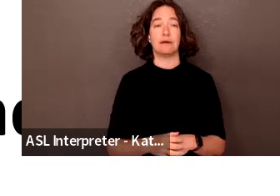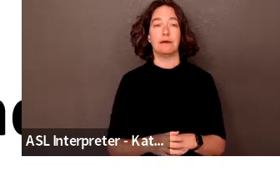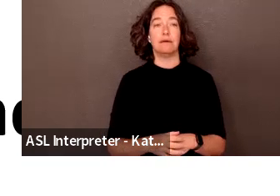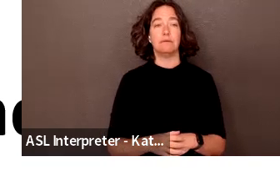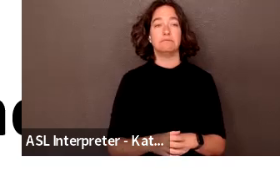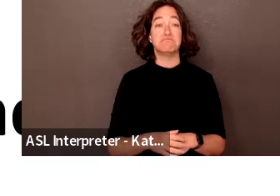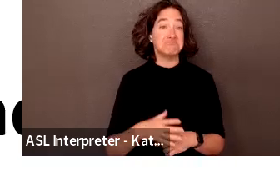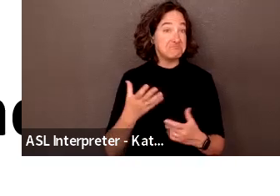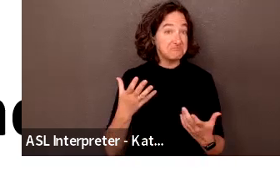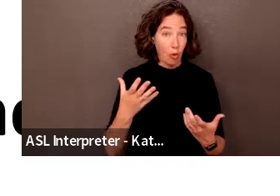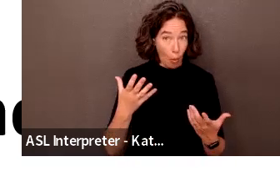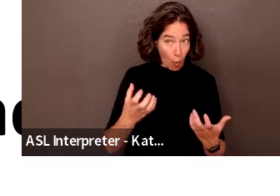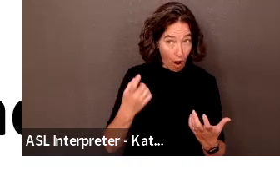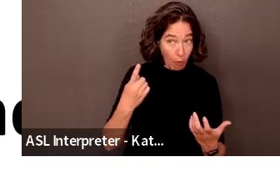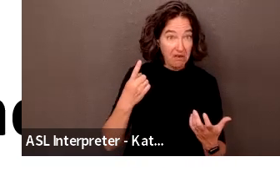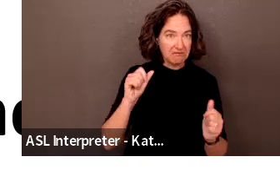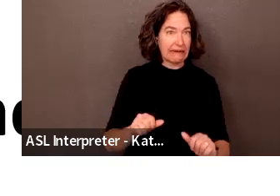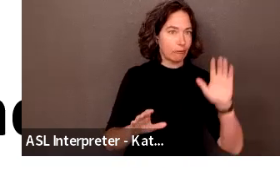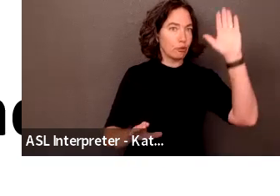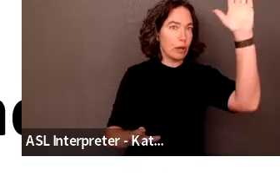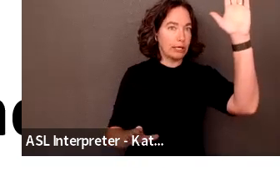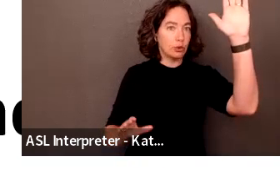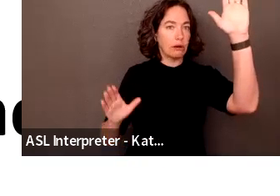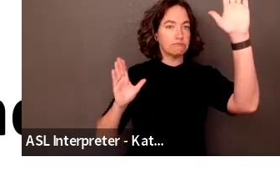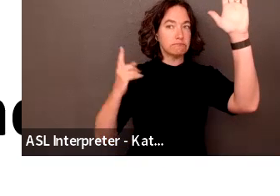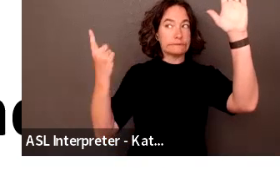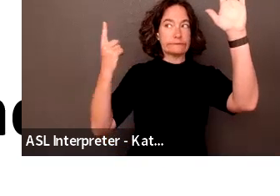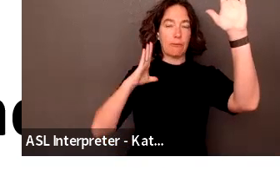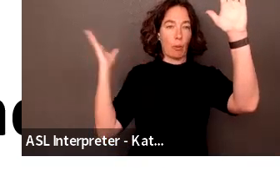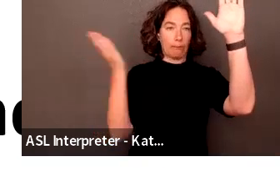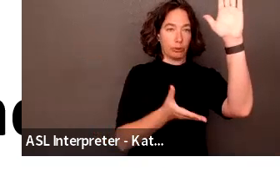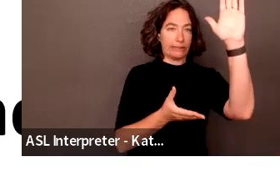you would like to use one of those devices we have some available right